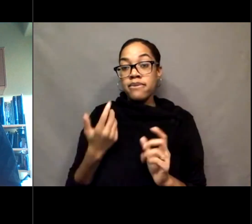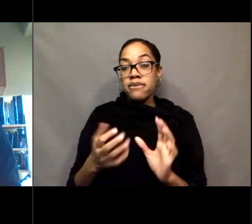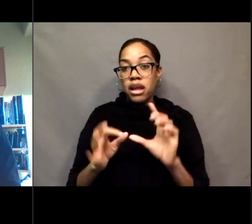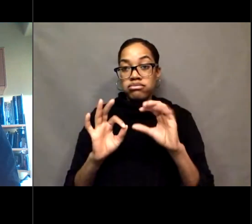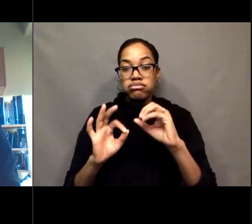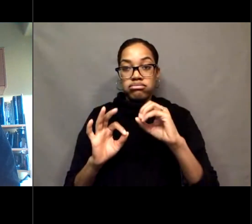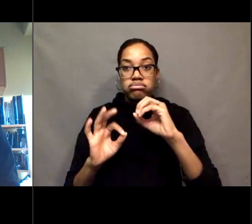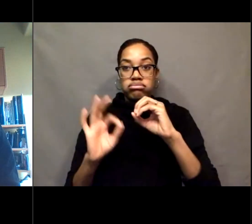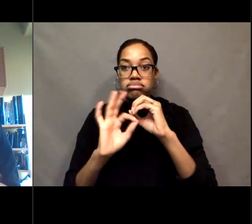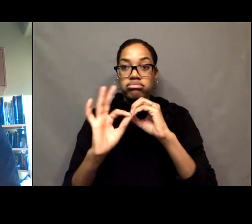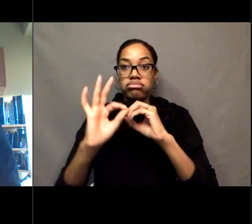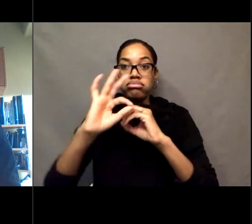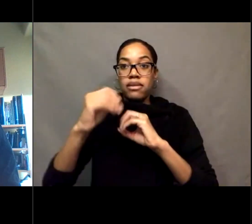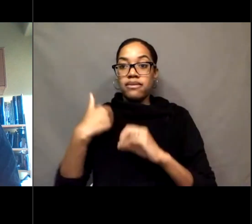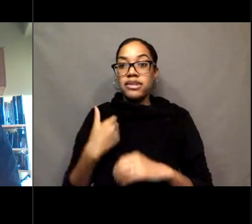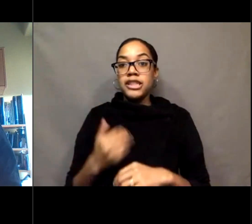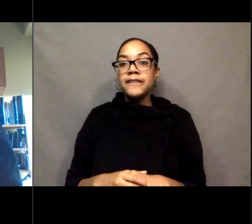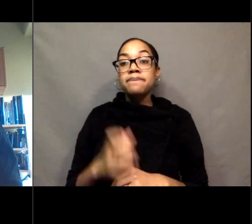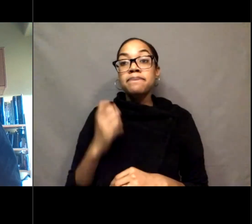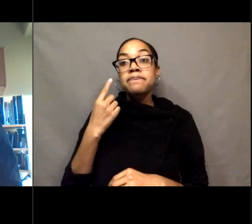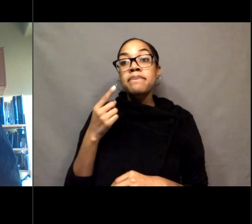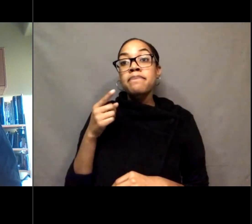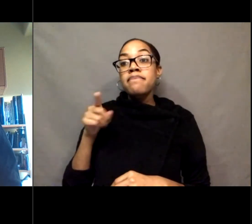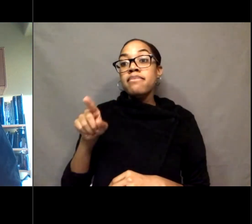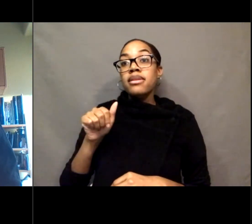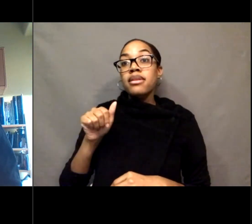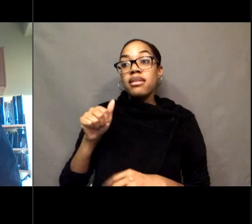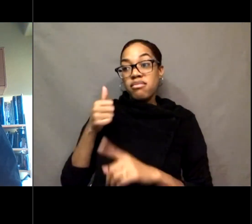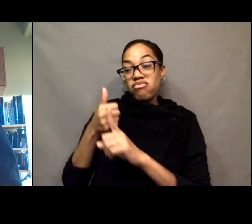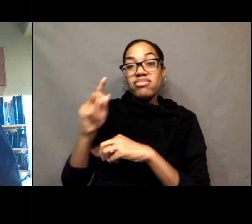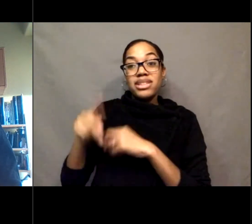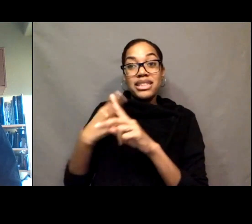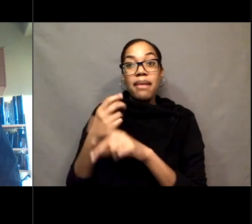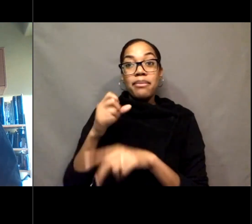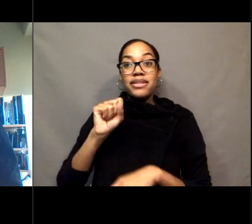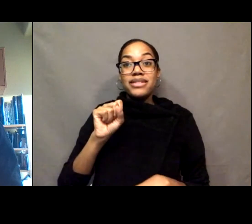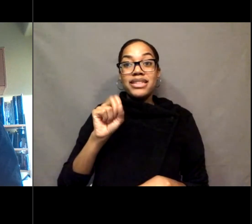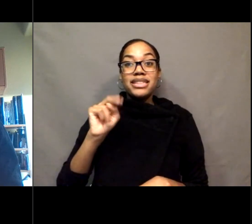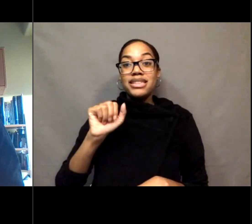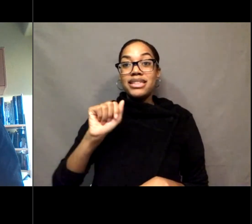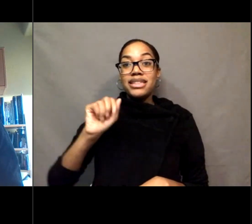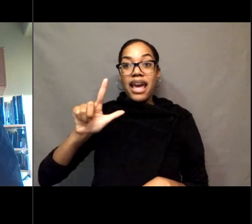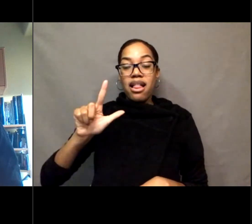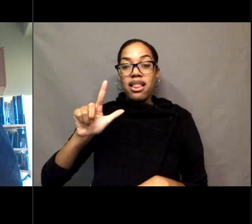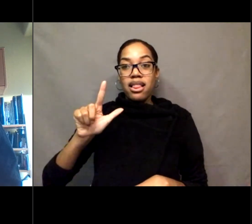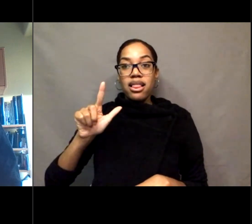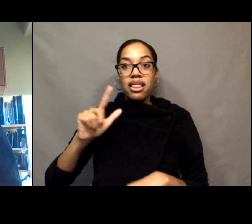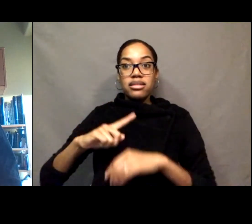among snails and abalone are a snail believe it or not. They don't look like a normal snail,